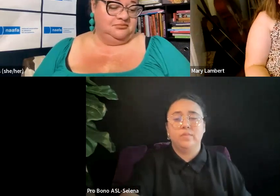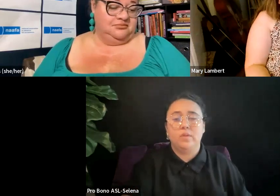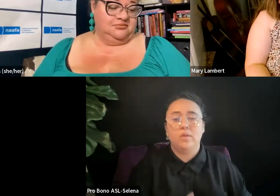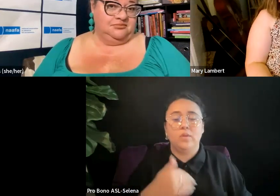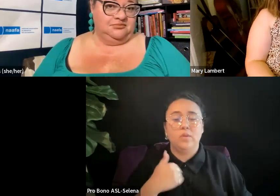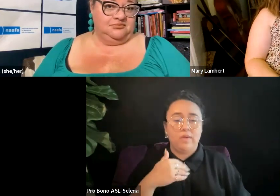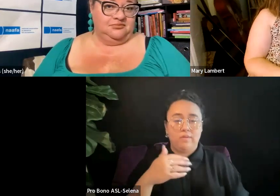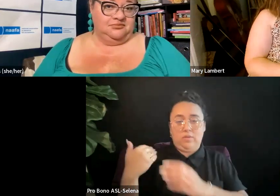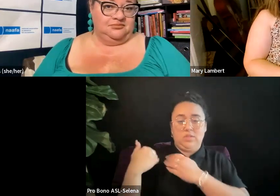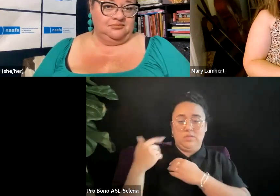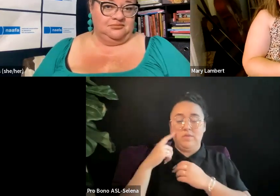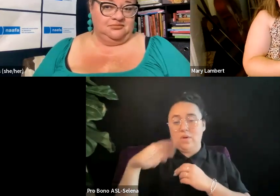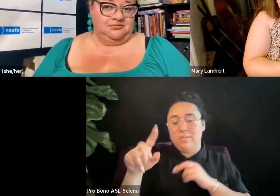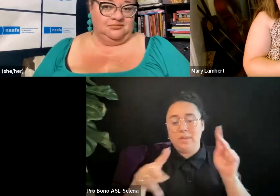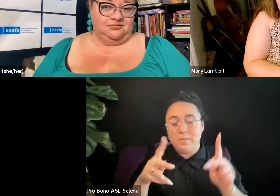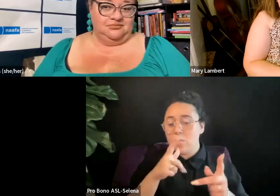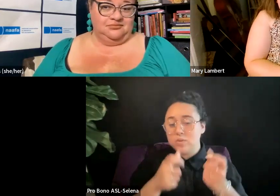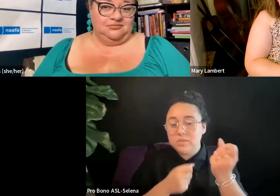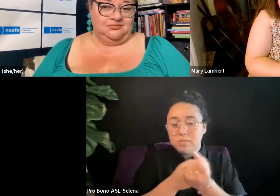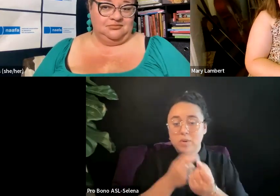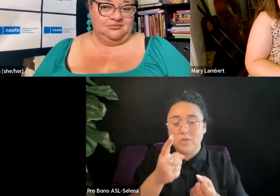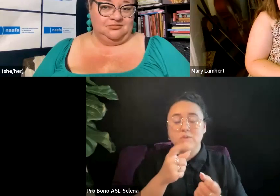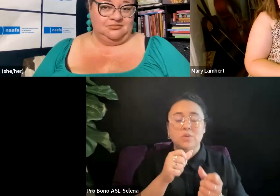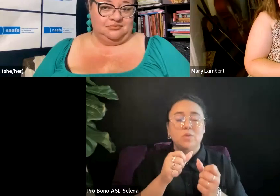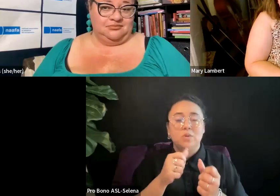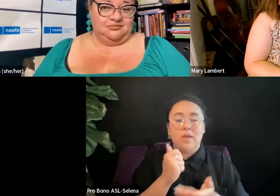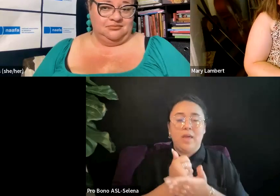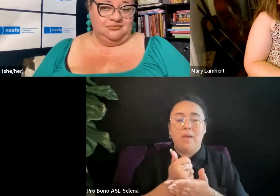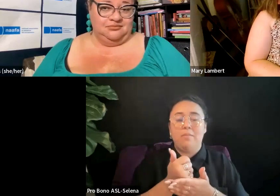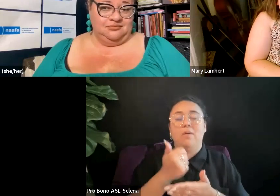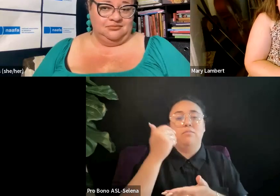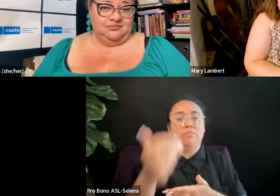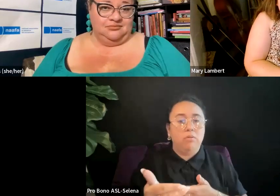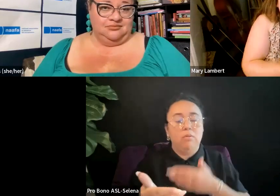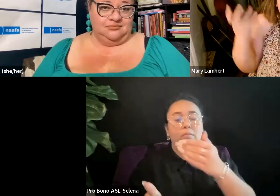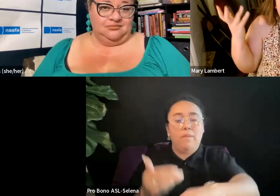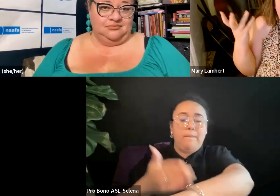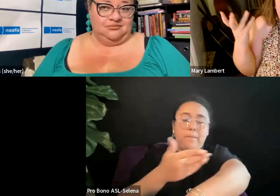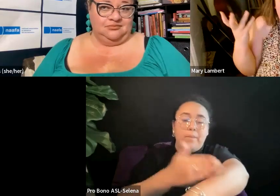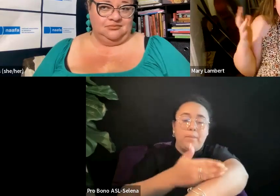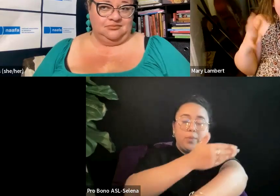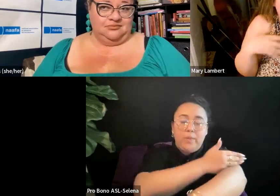that are supporting you to like to help push the needle, to help make things better. Otherwise, like what? Why?